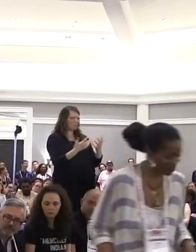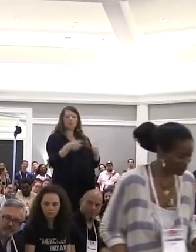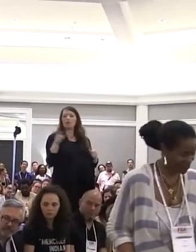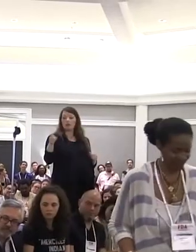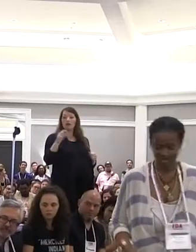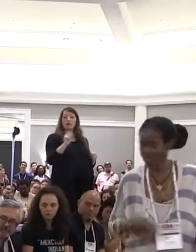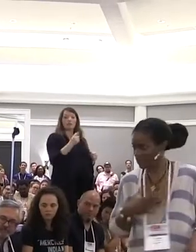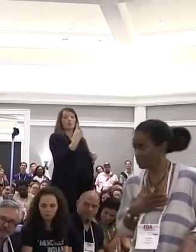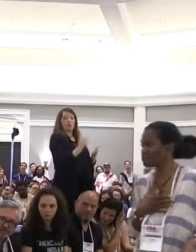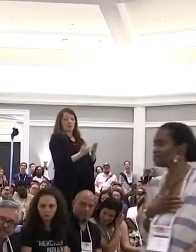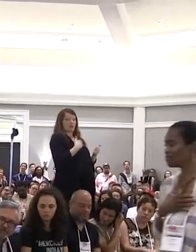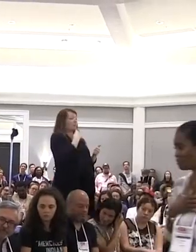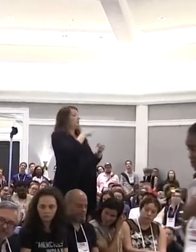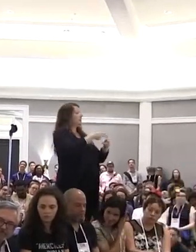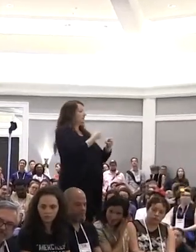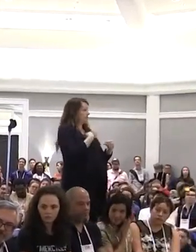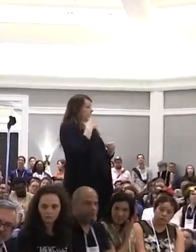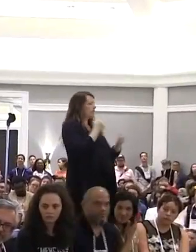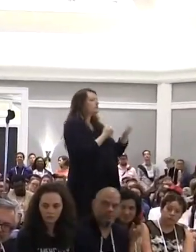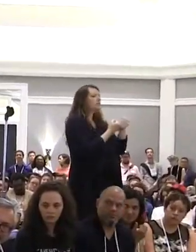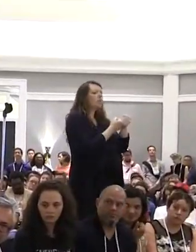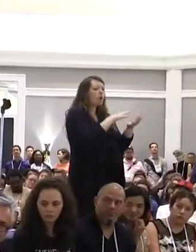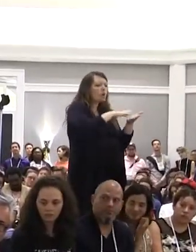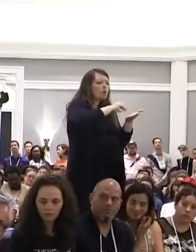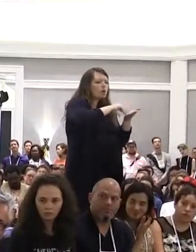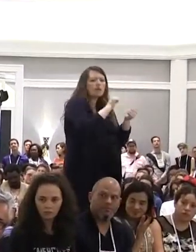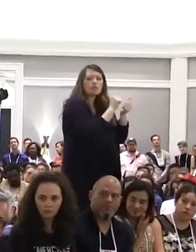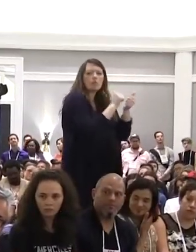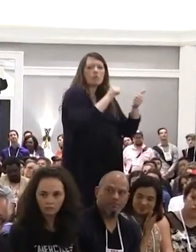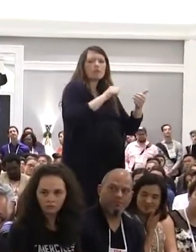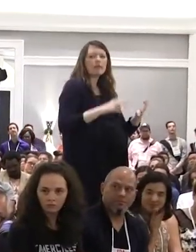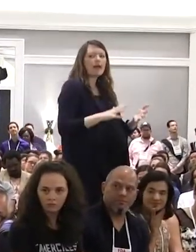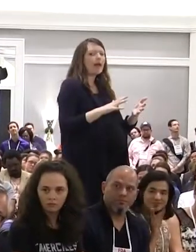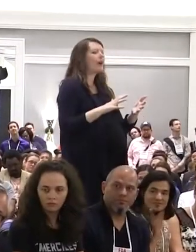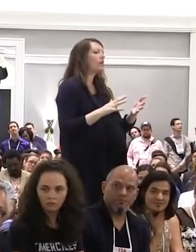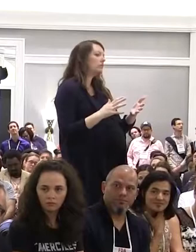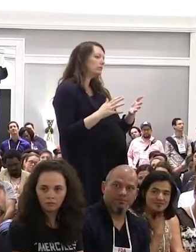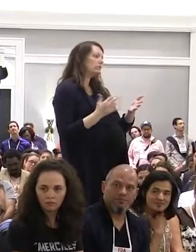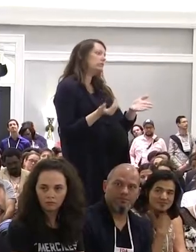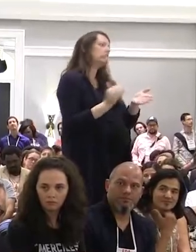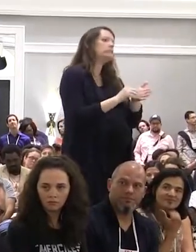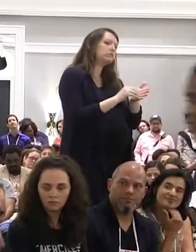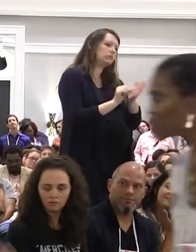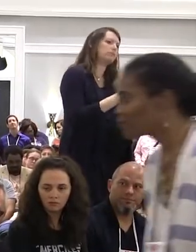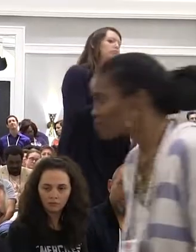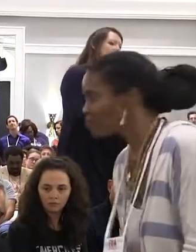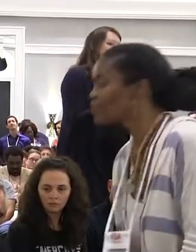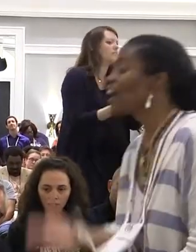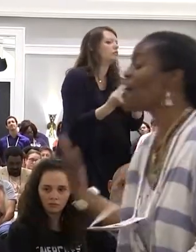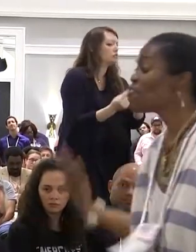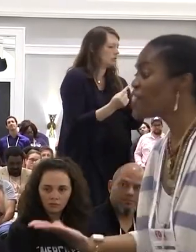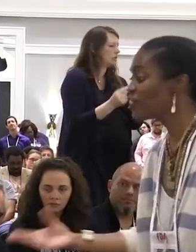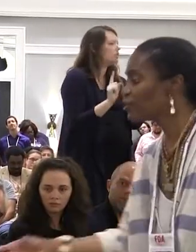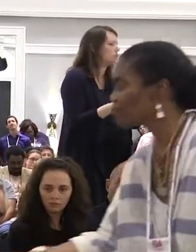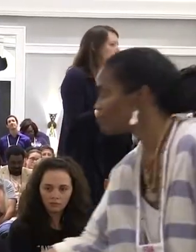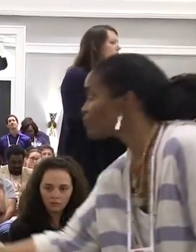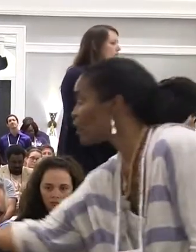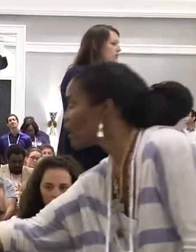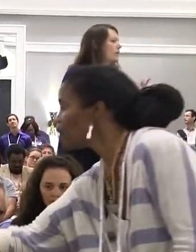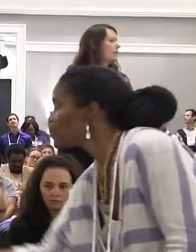The one thing I'll say is that they support learning without reincribing injury to folks, particularly white folks affinity spaces. (Carmen) Thank you.